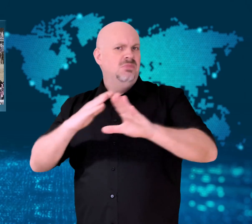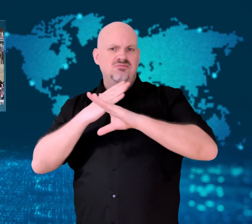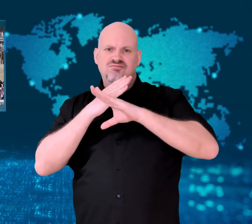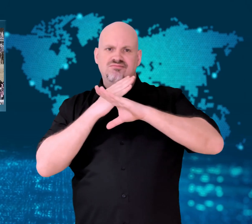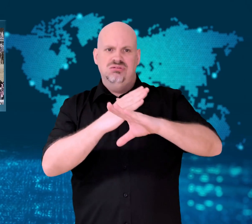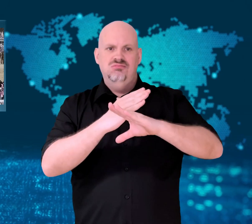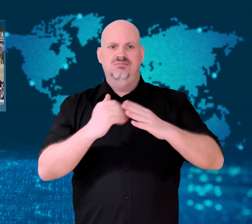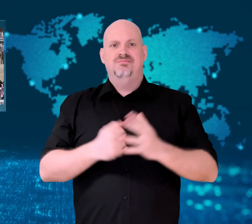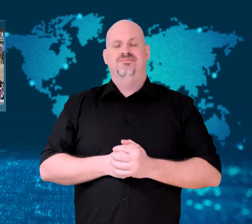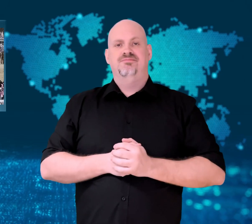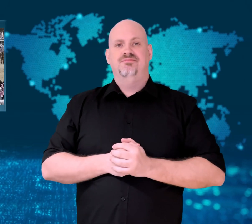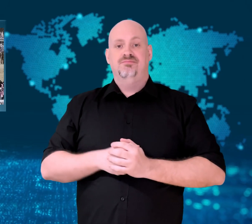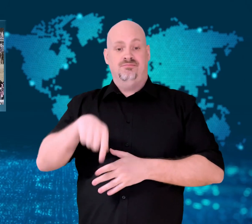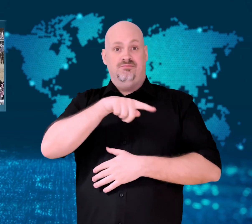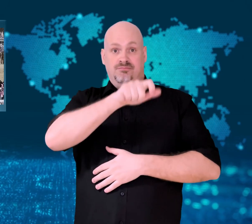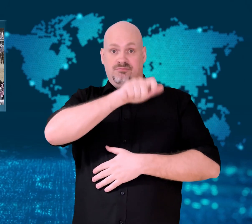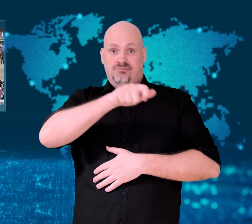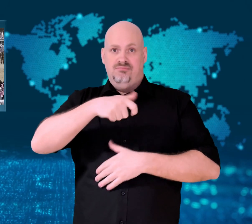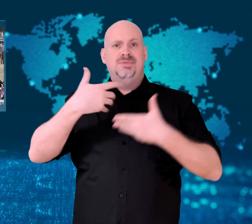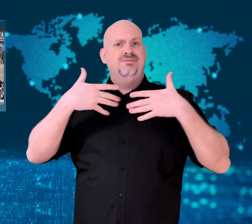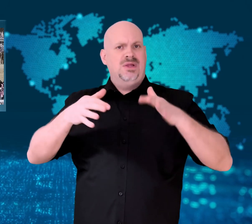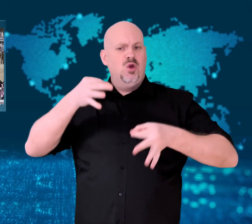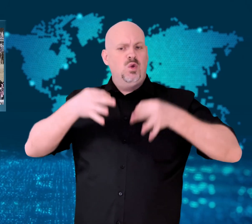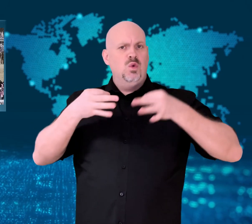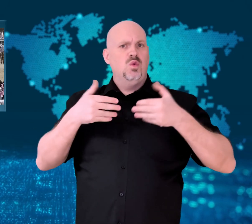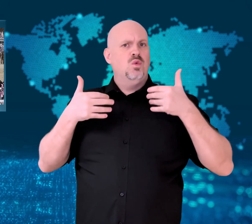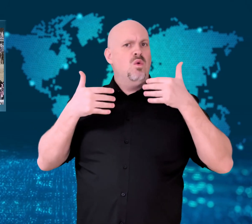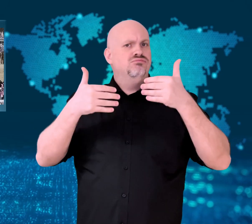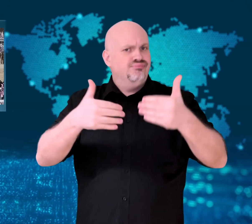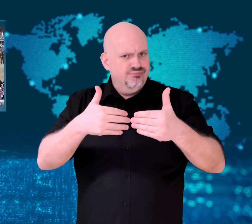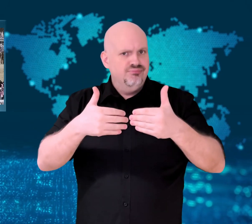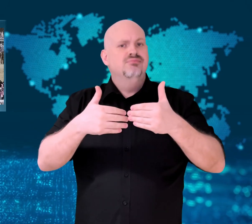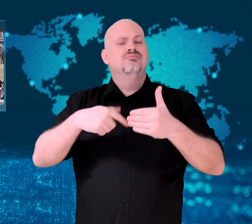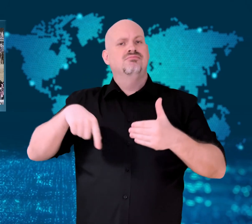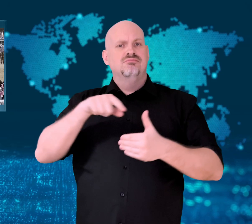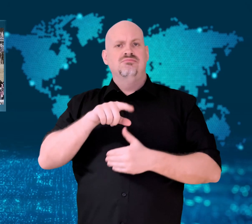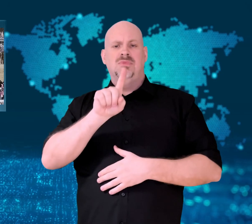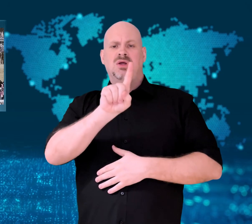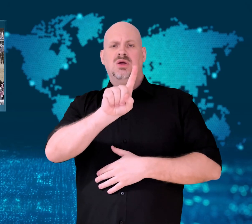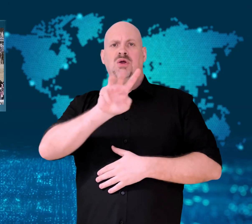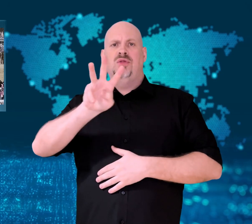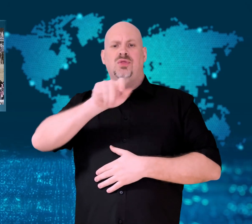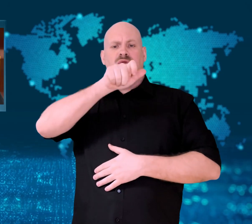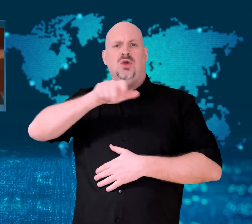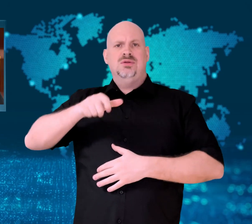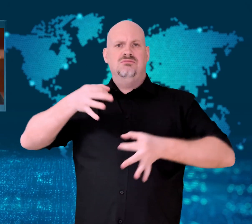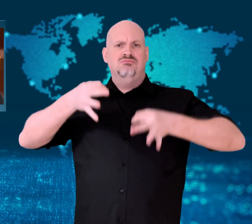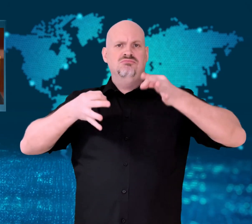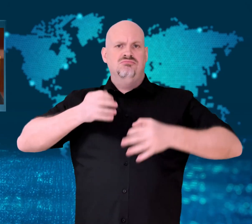All of those who were executed were tried in Saudi courts,